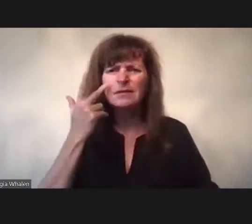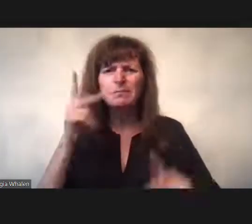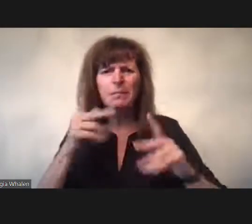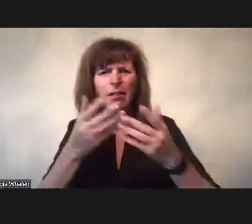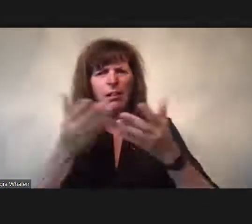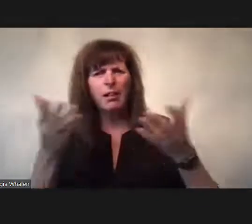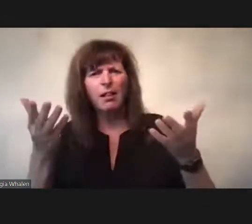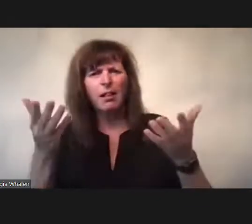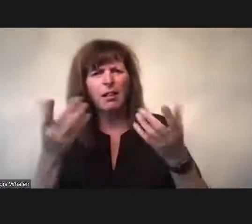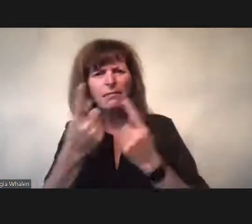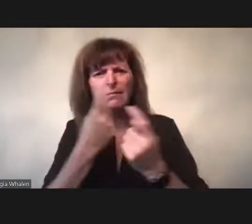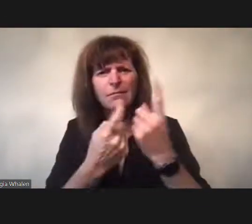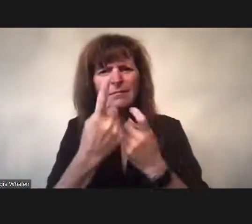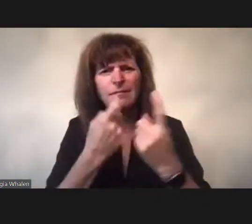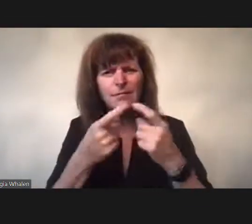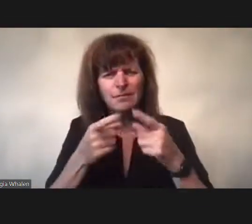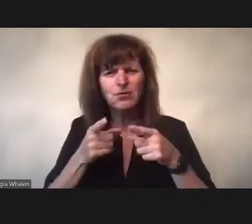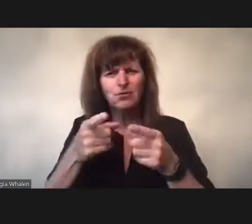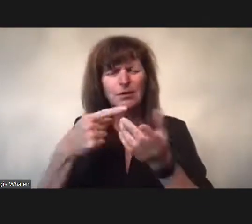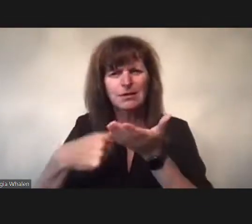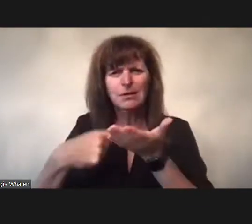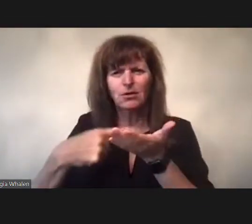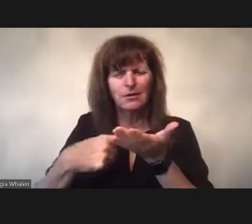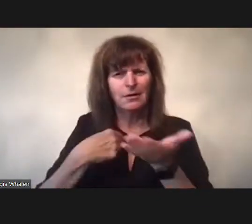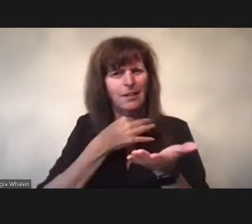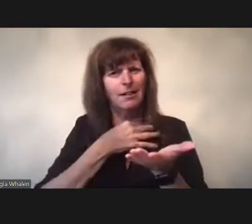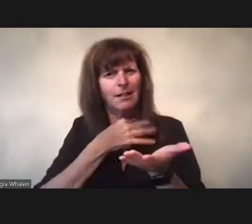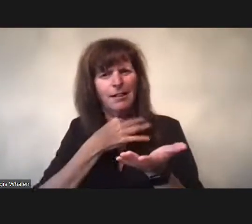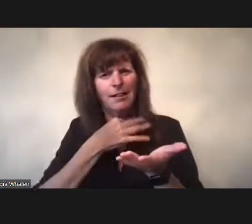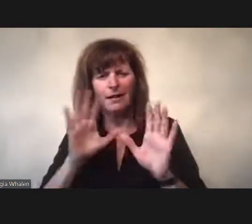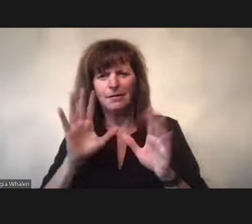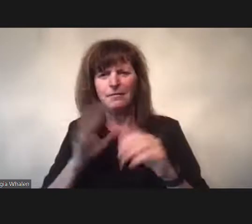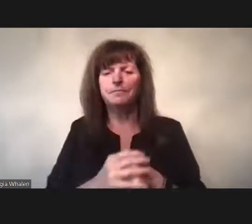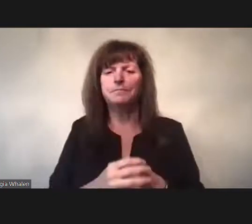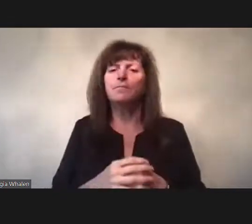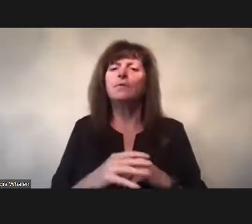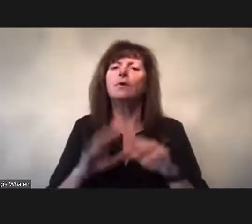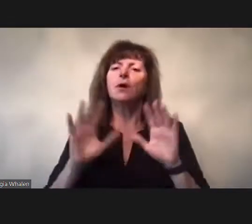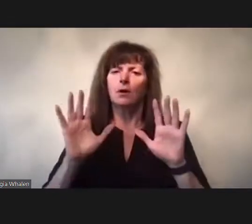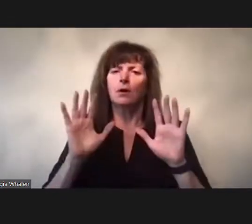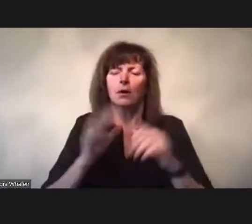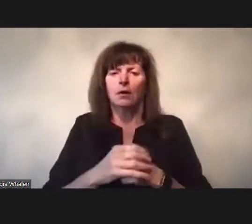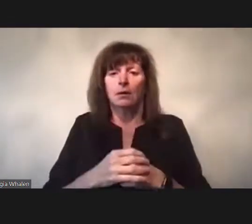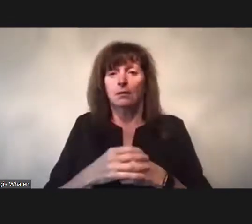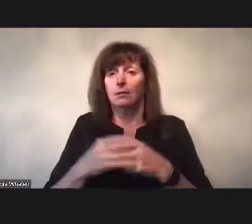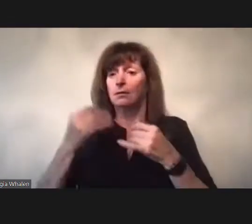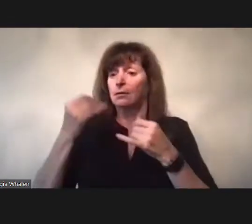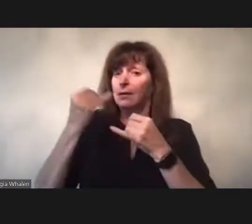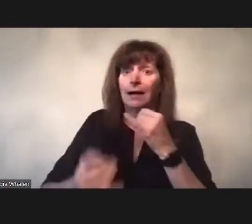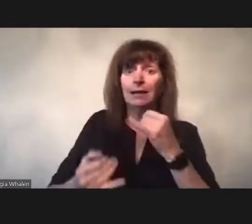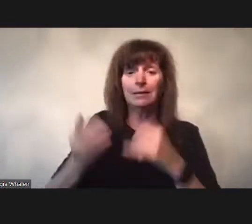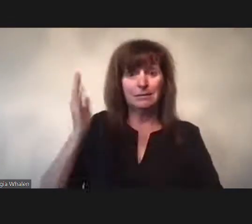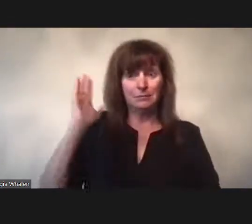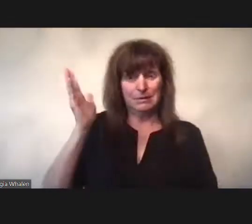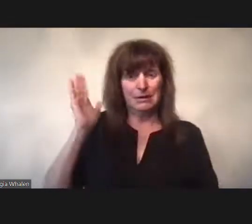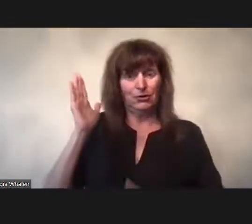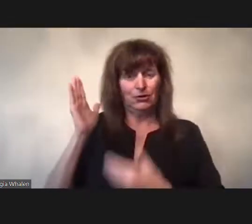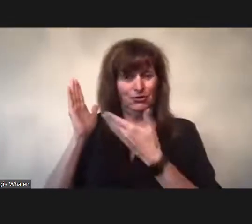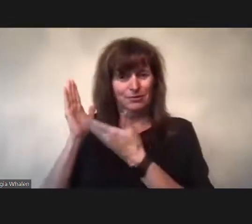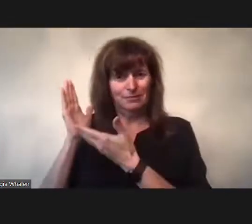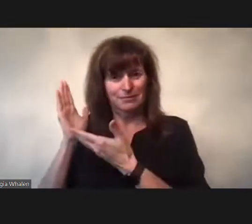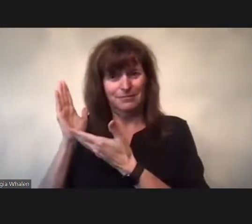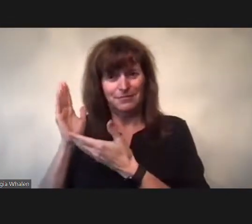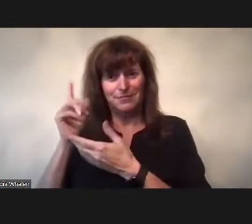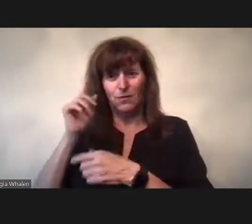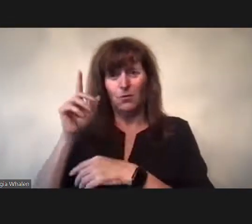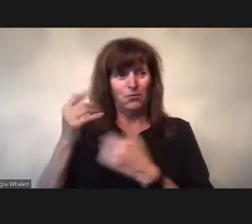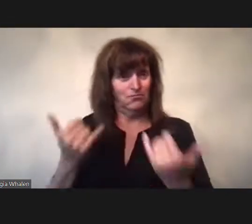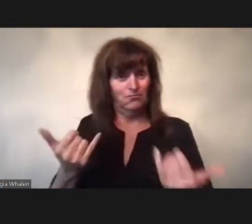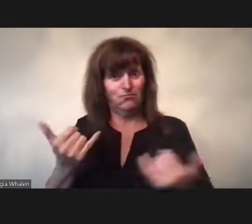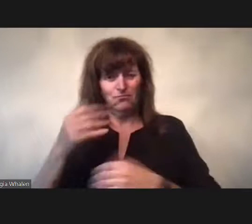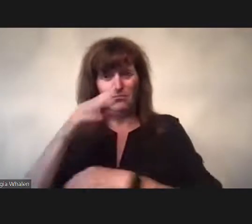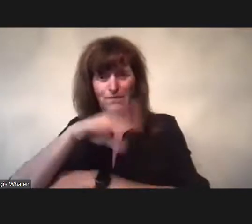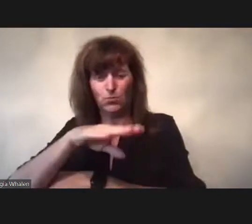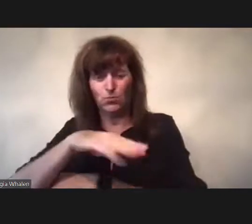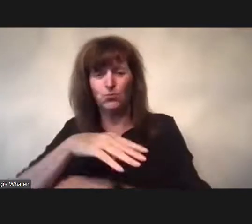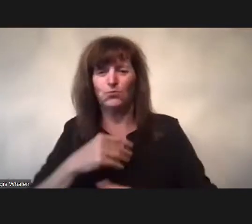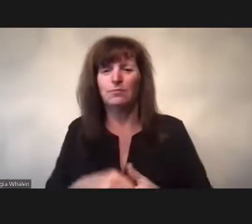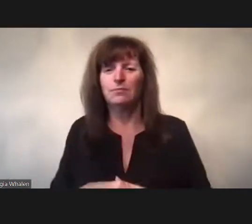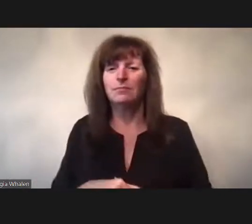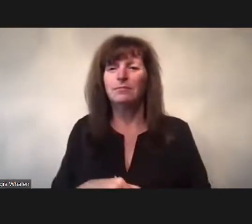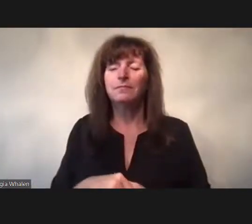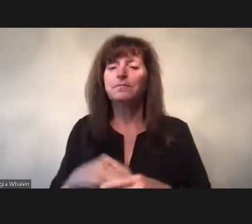Thank you John for that beautiufl paper. It’s very evocative and